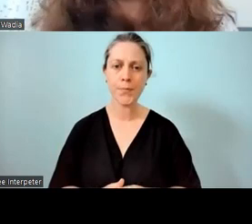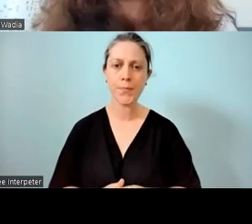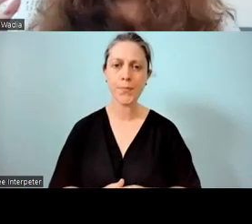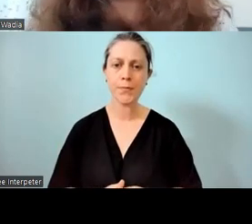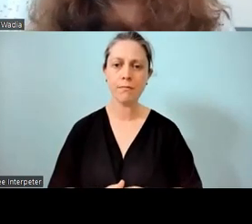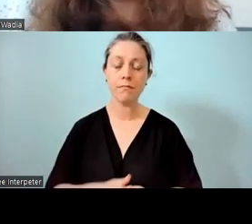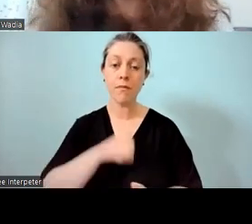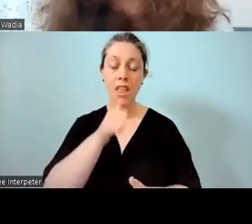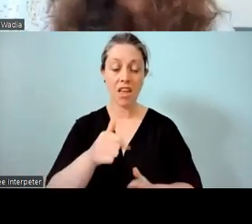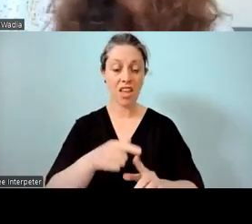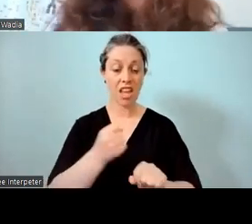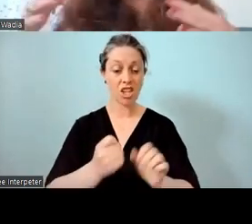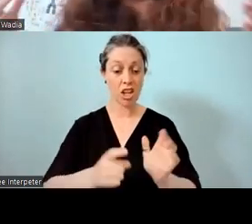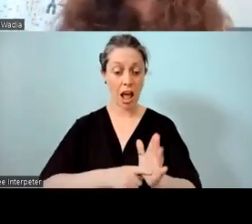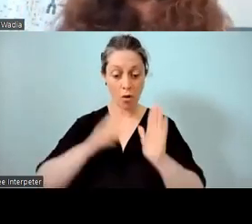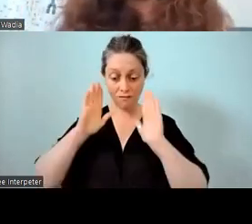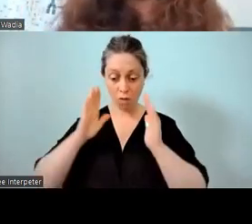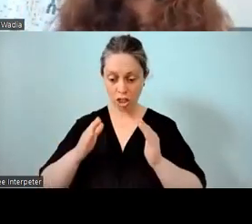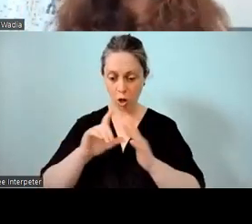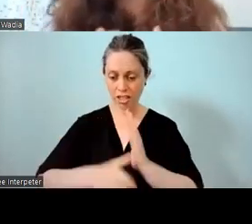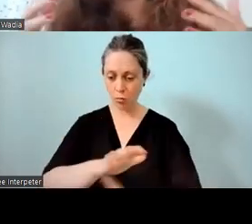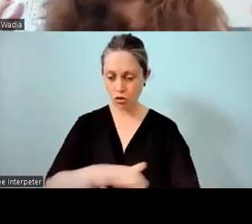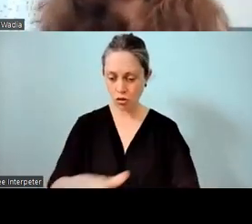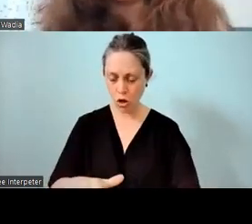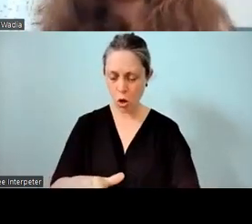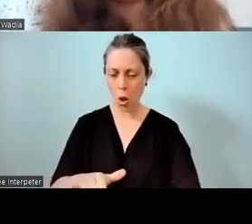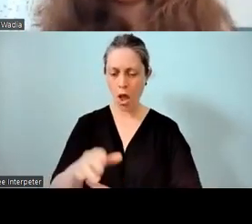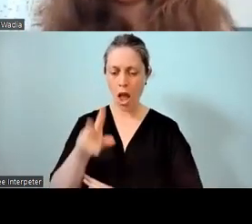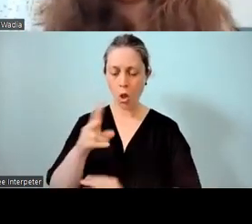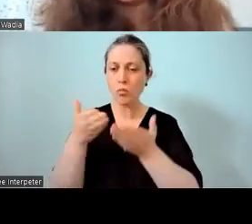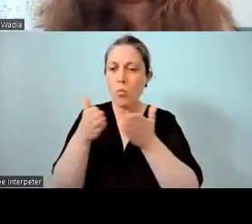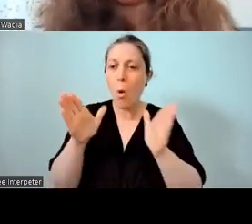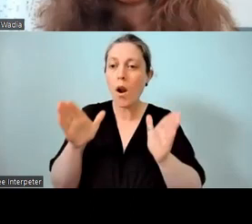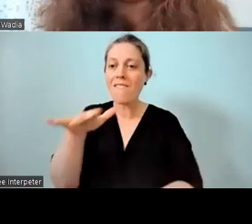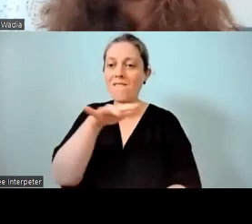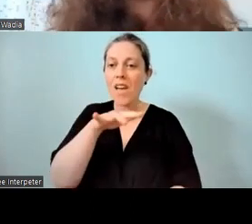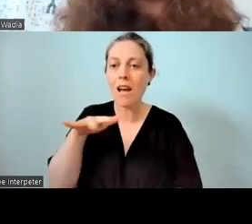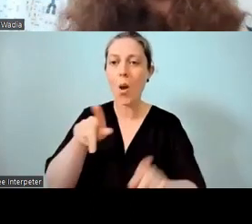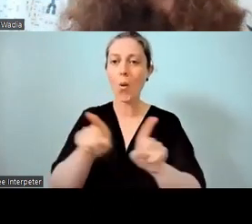for disabled children, it includes the whānau, it includes the people who are surrounding them and supporting them,